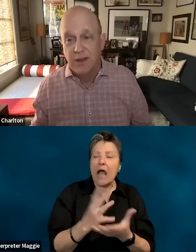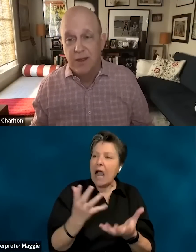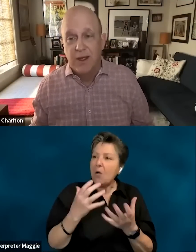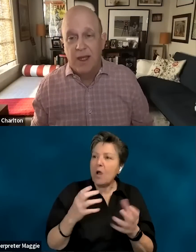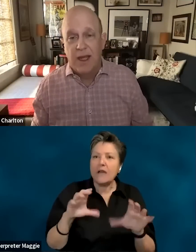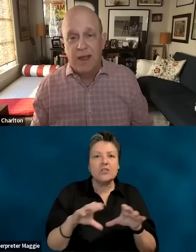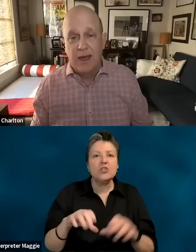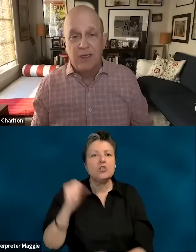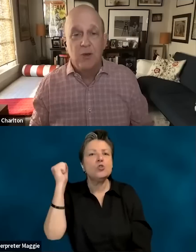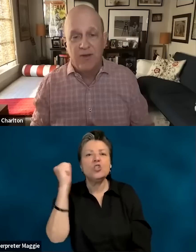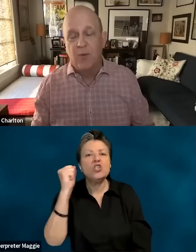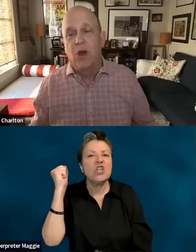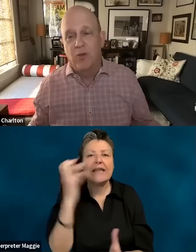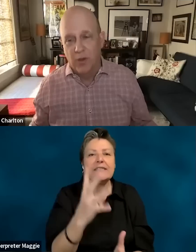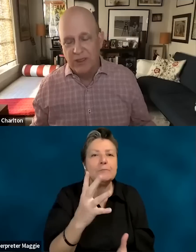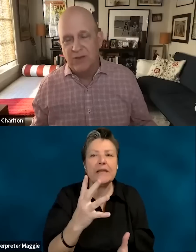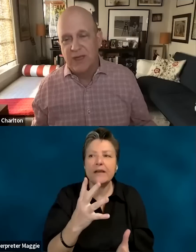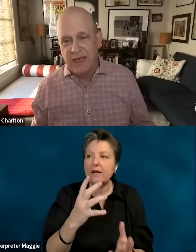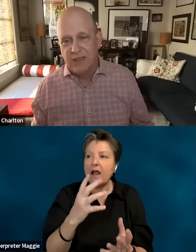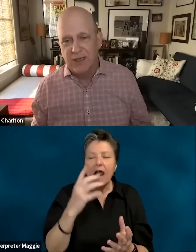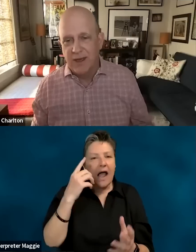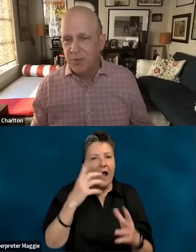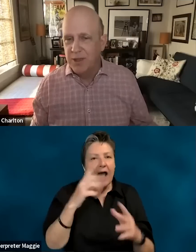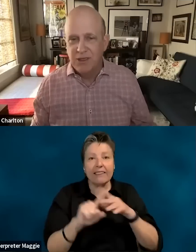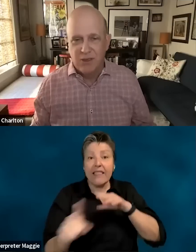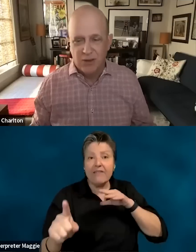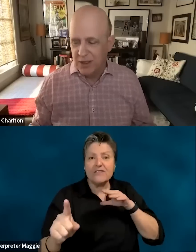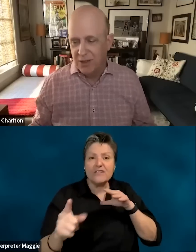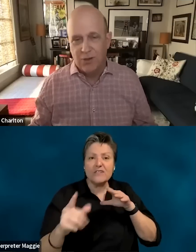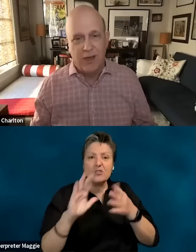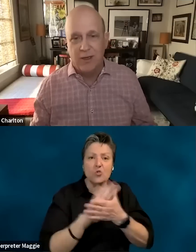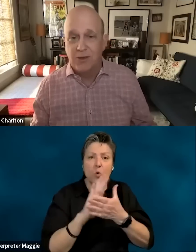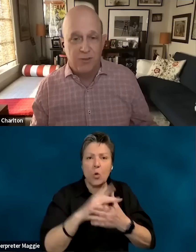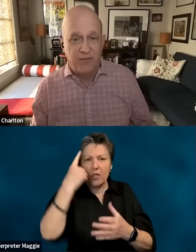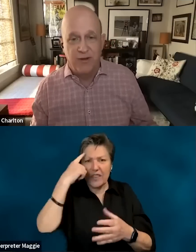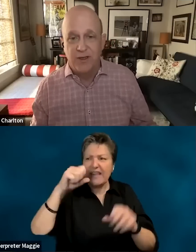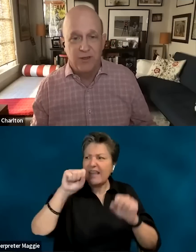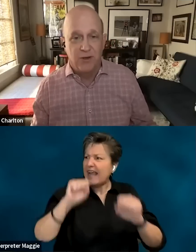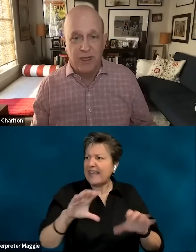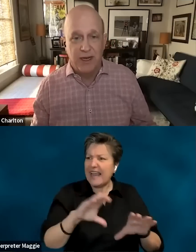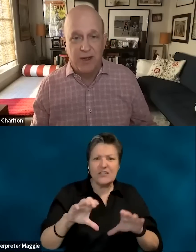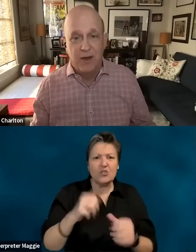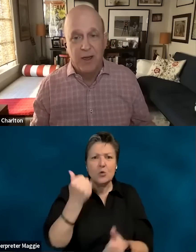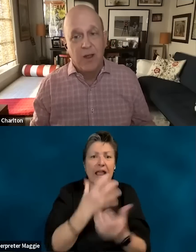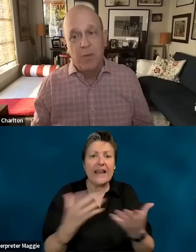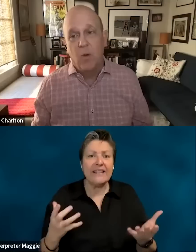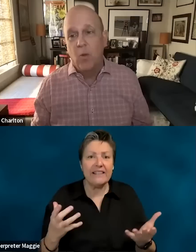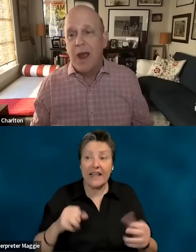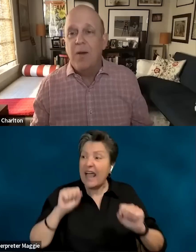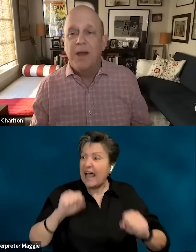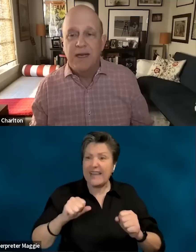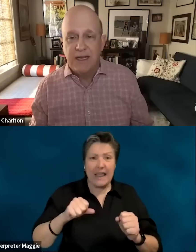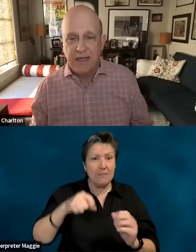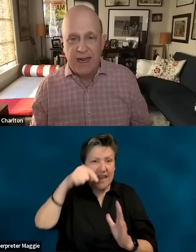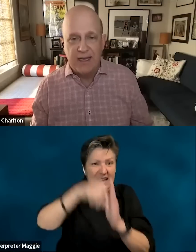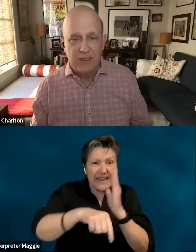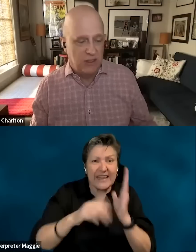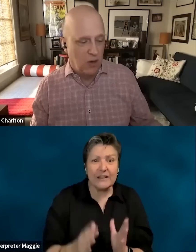And I do have a broad range of casting, I can play a serial killer, I can also be funny as I'll get at, but how am I gonna get cast?